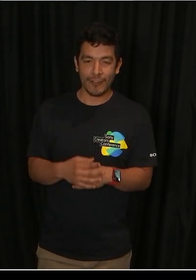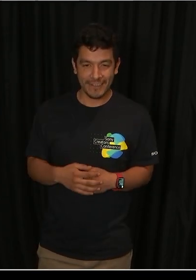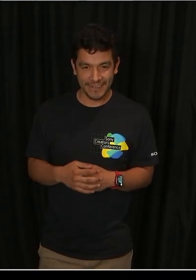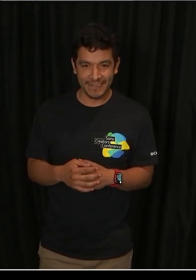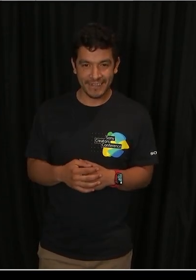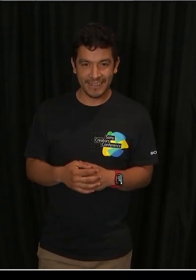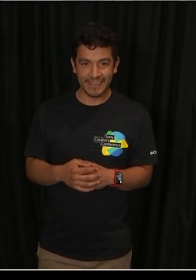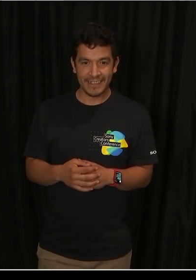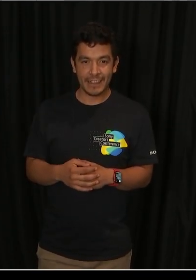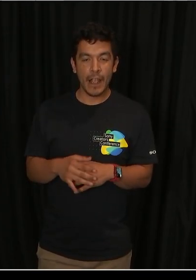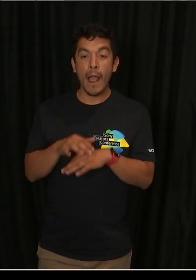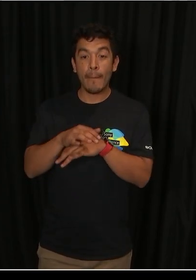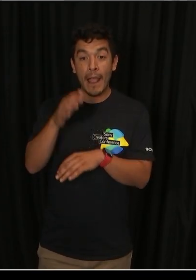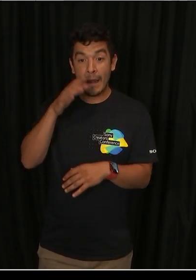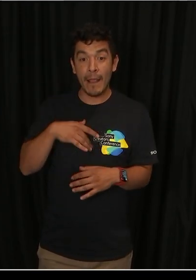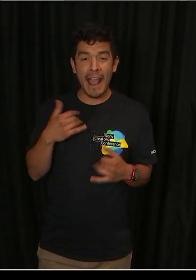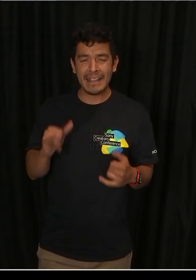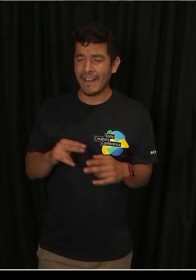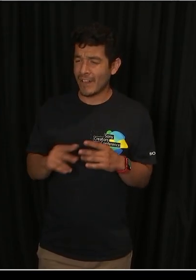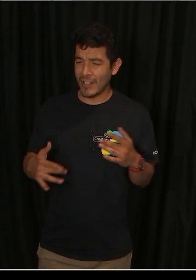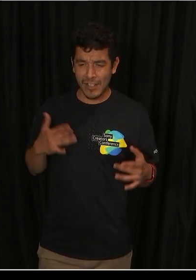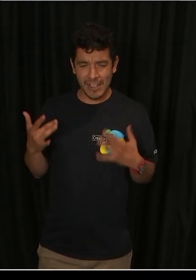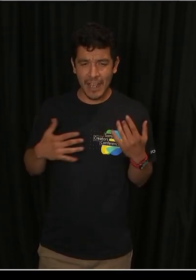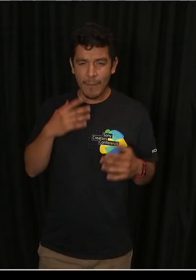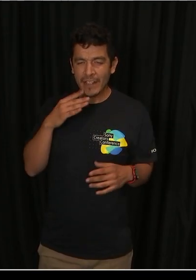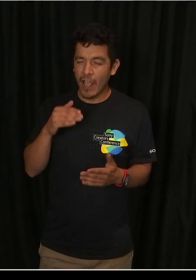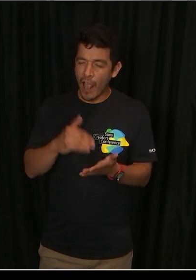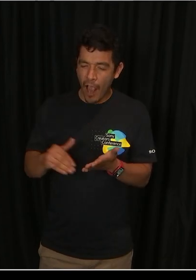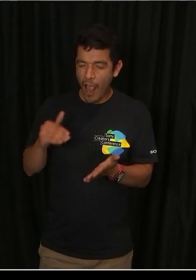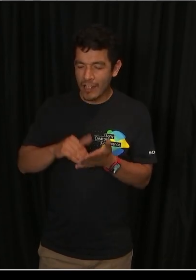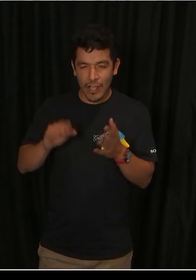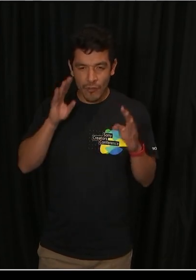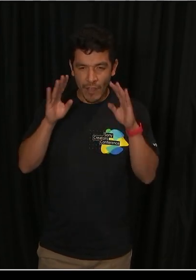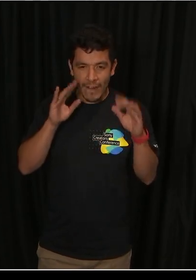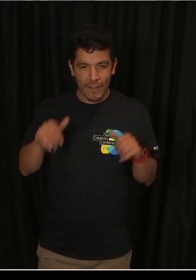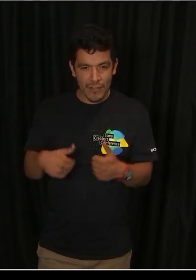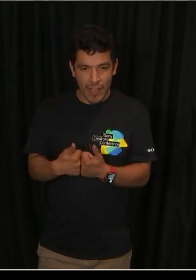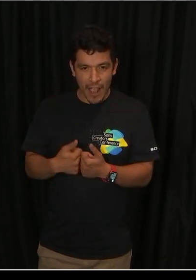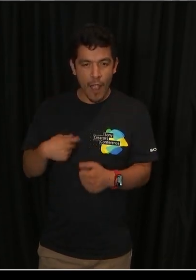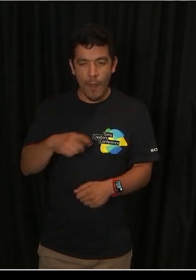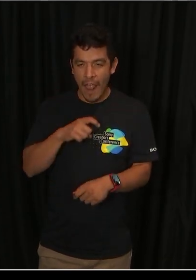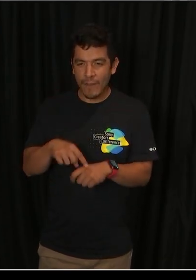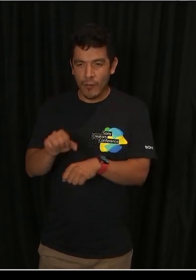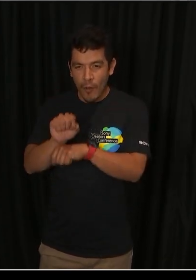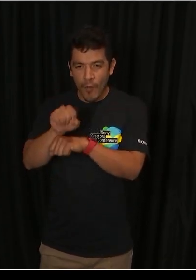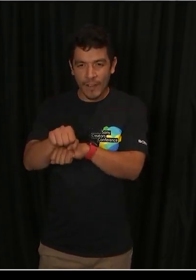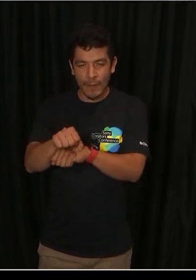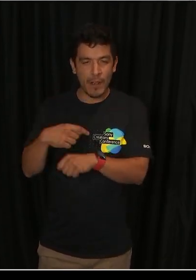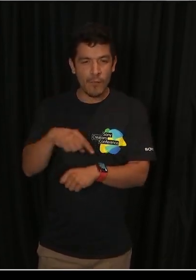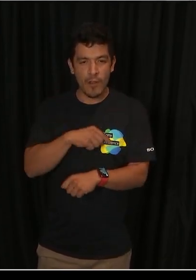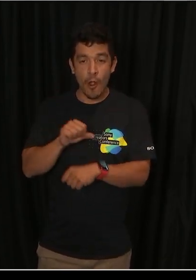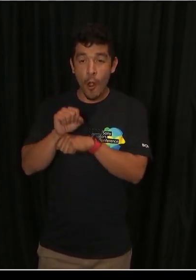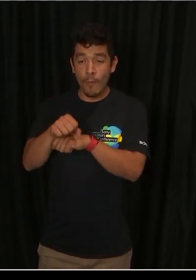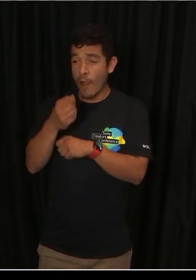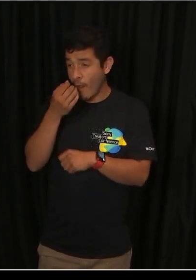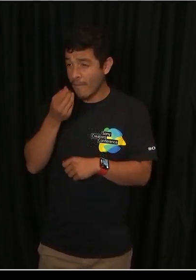Spider-Verse films are exhilarating because of the constant creative challenges that we have to overcome. We overcome that through collaboration with